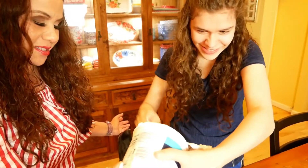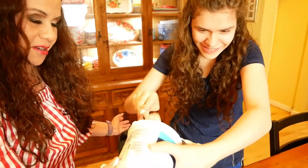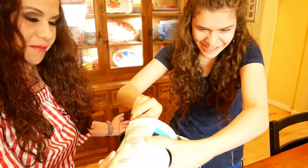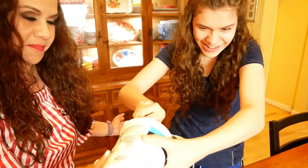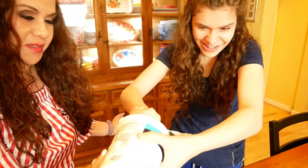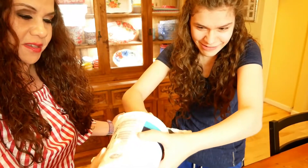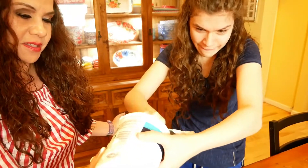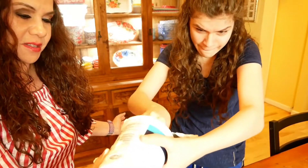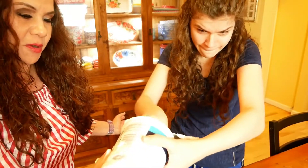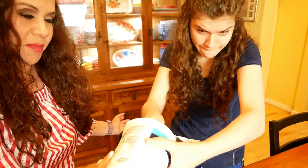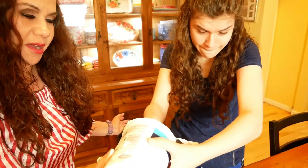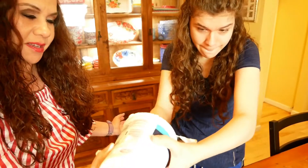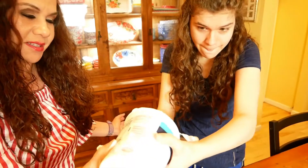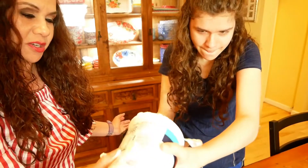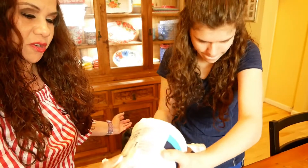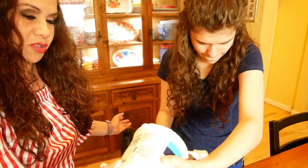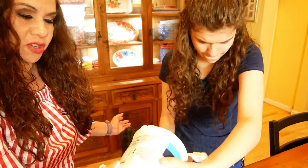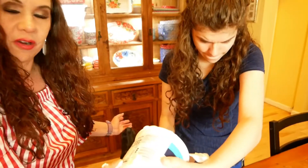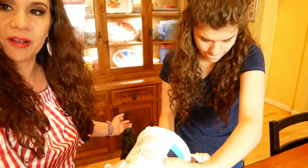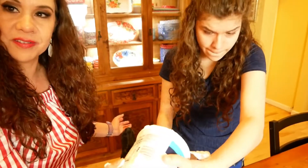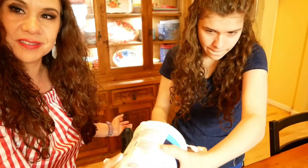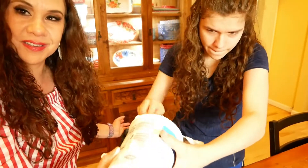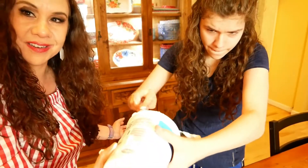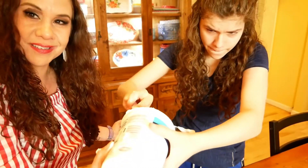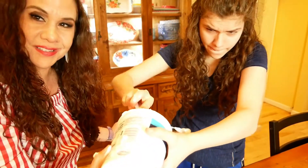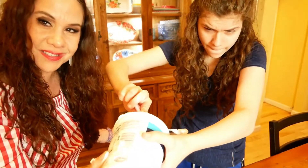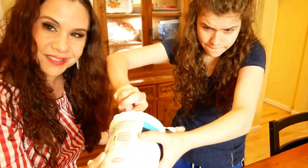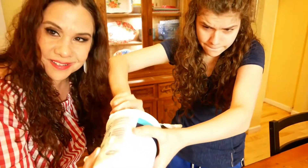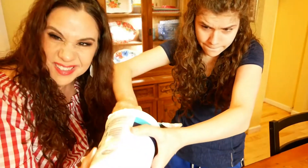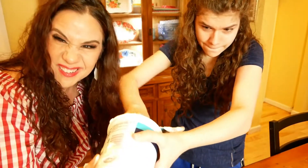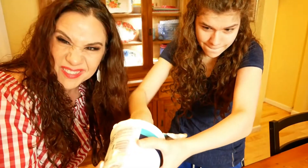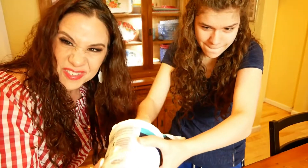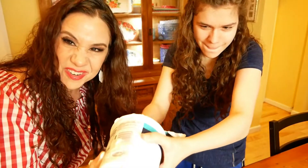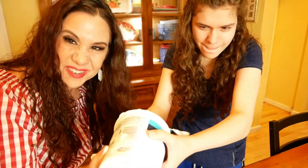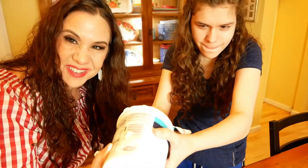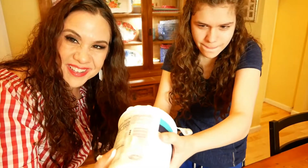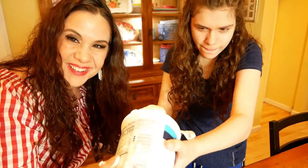you know so it's a probiotics and no sugar obviously in it this is not the great for your dog